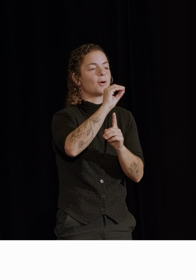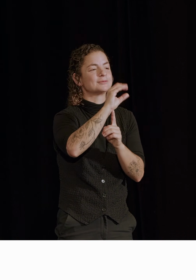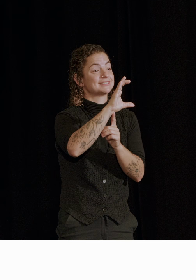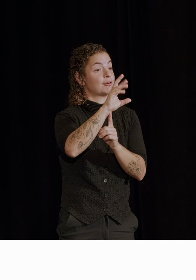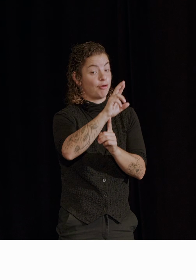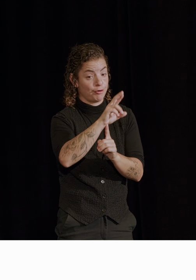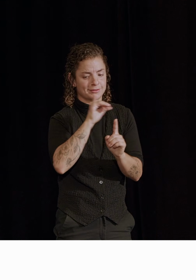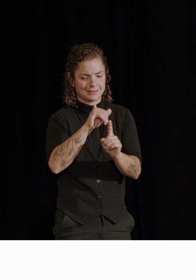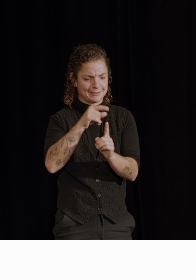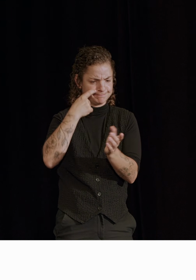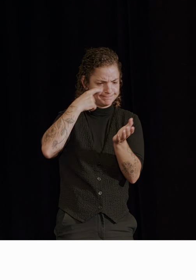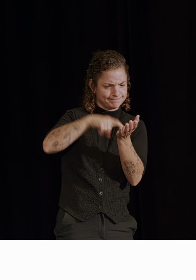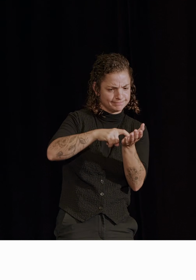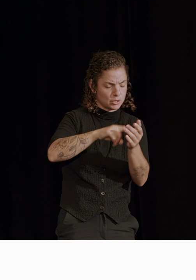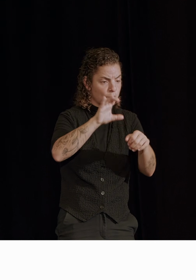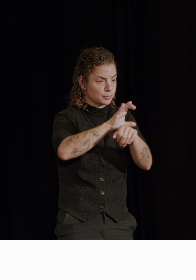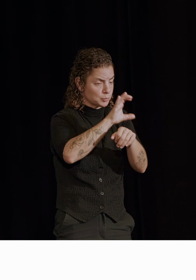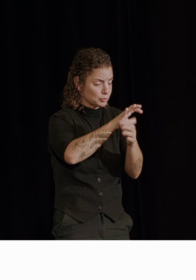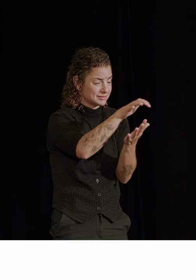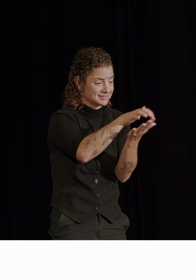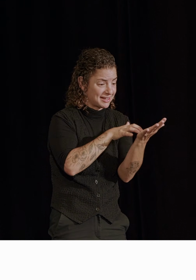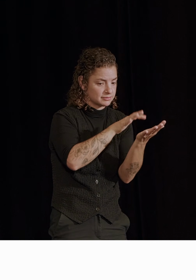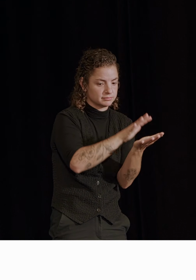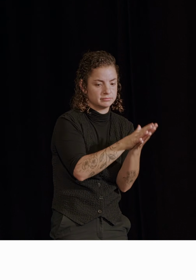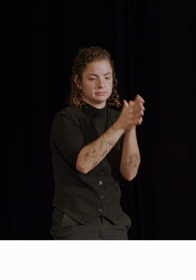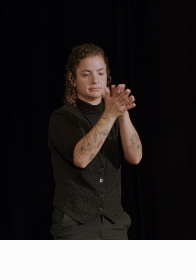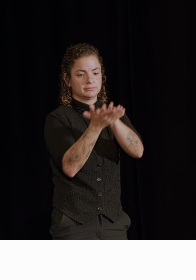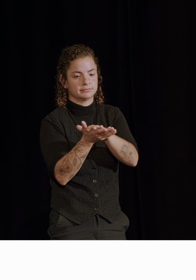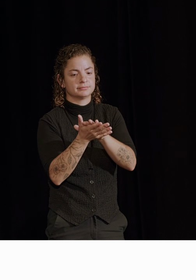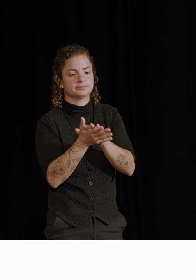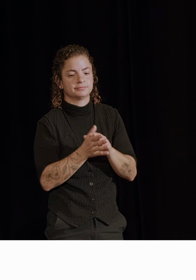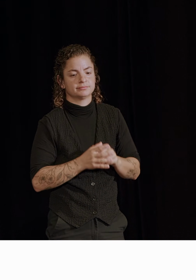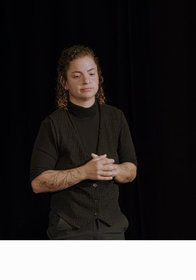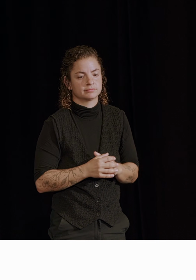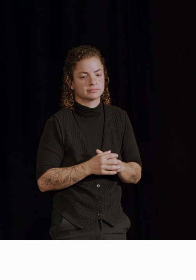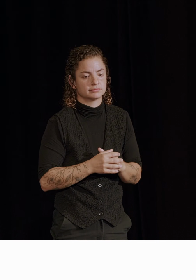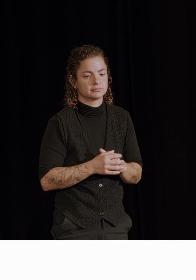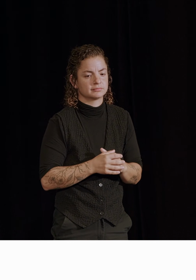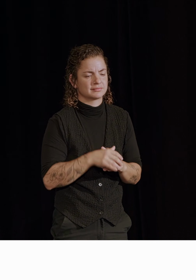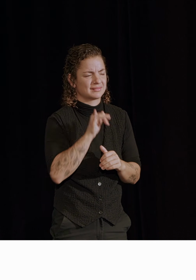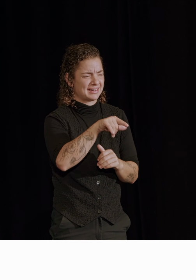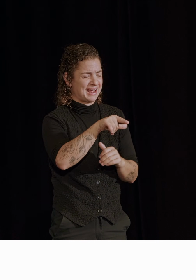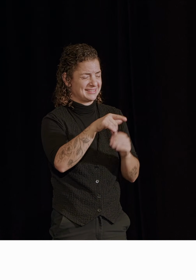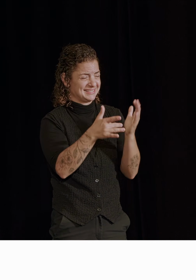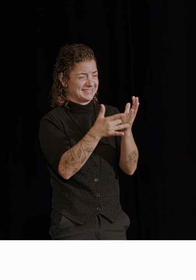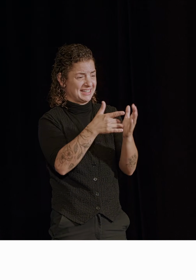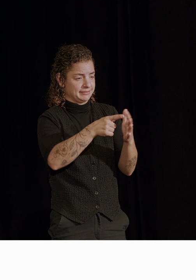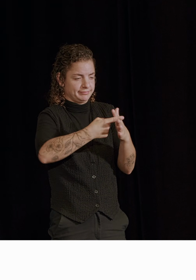These are core fundamental technologies that we all use in everything, not just in accessible